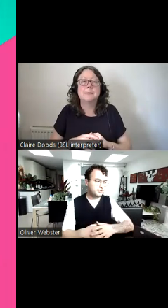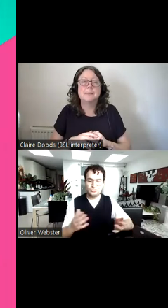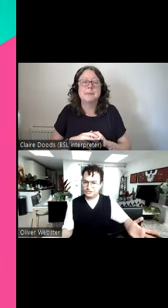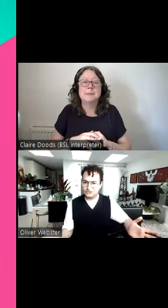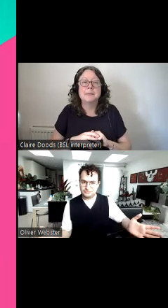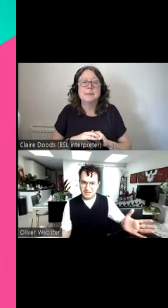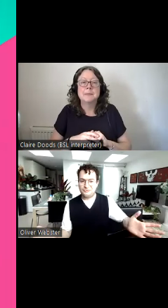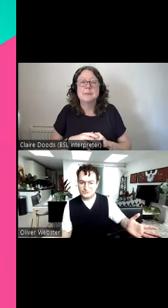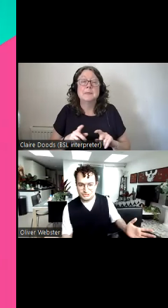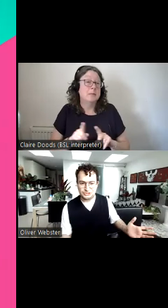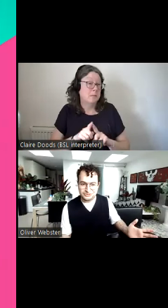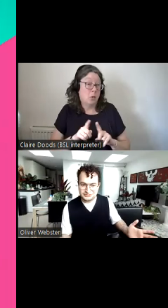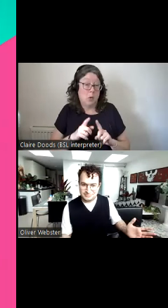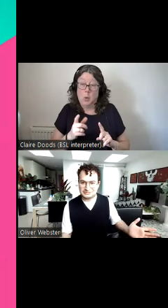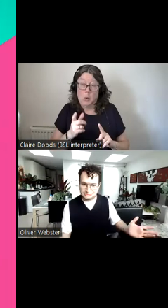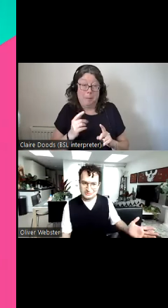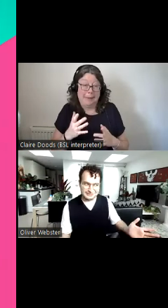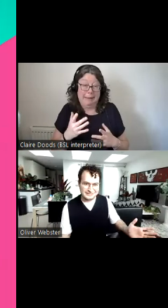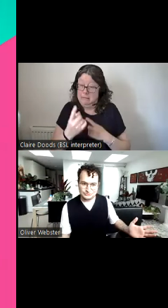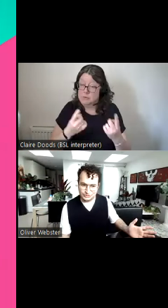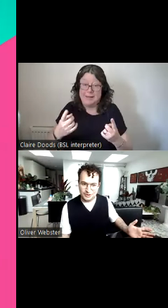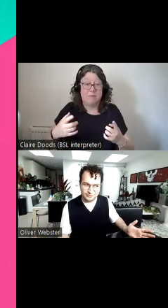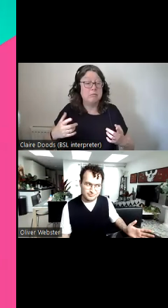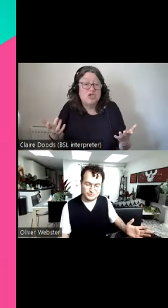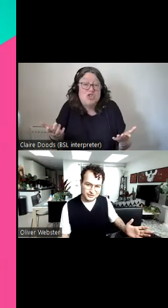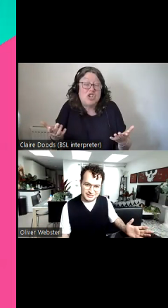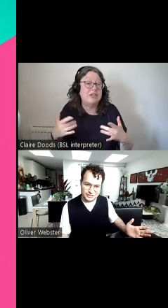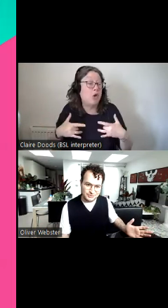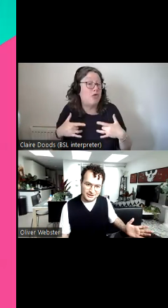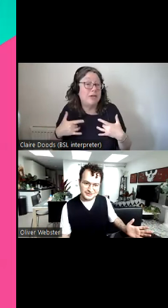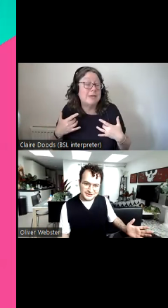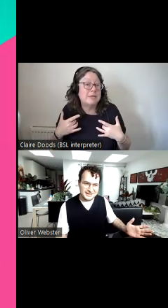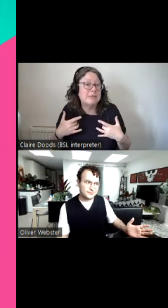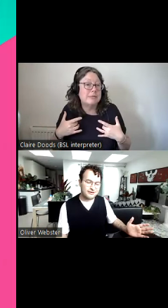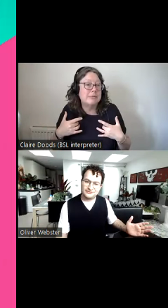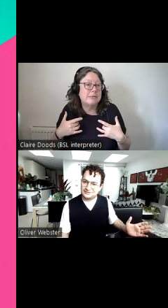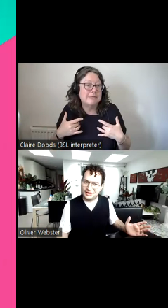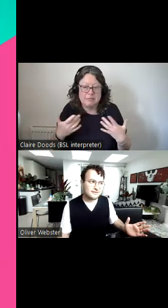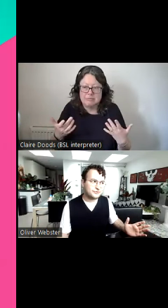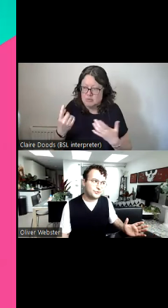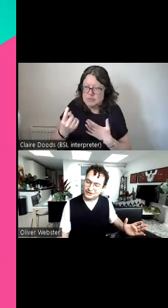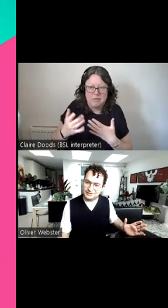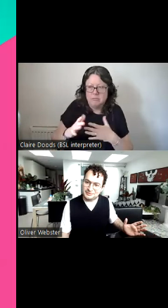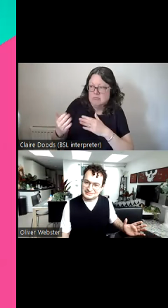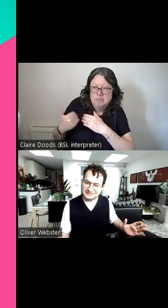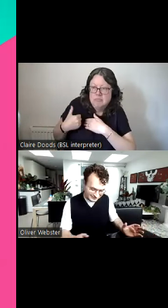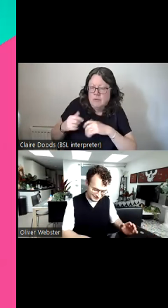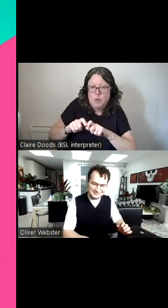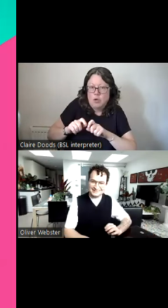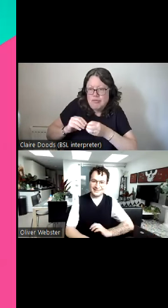Also, anyone who's curious about subtitling is also welcome. I'm not going to kick you out if you're not the right kind of person.